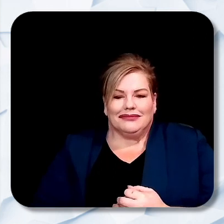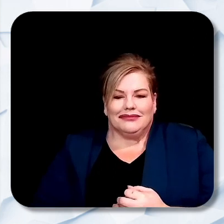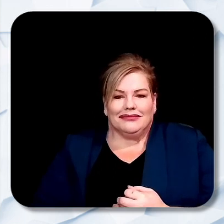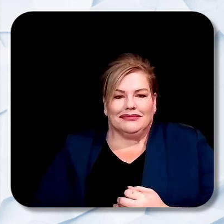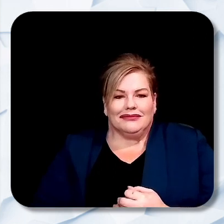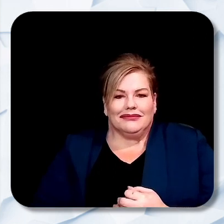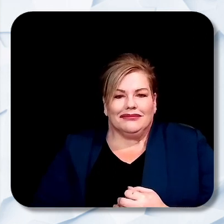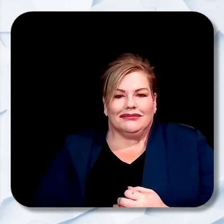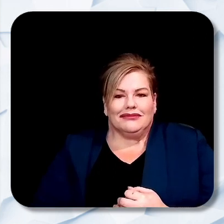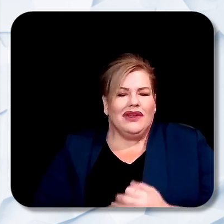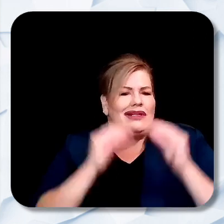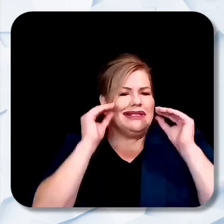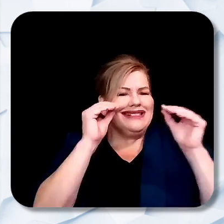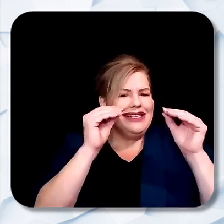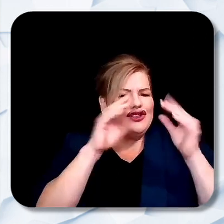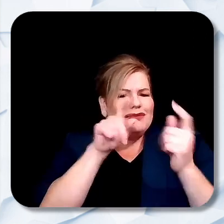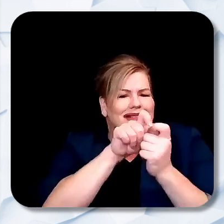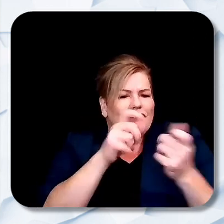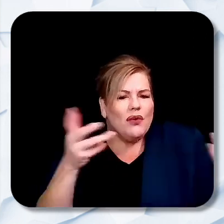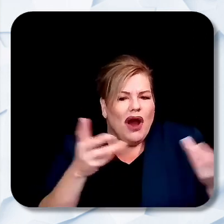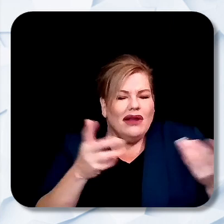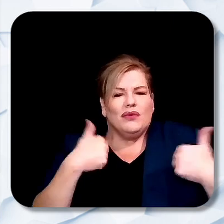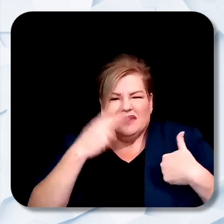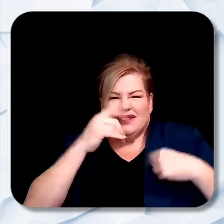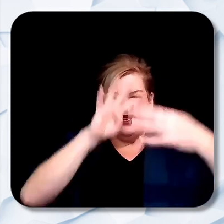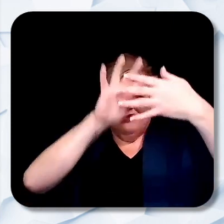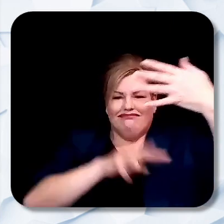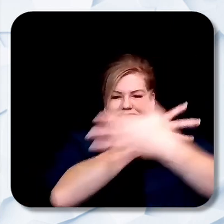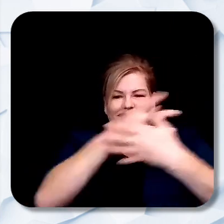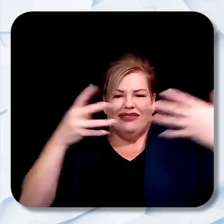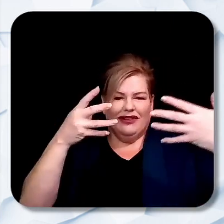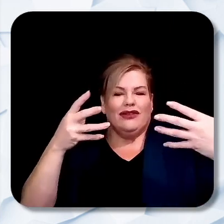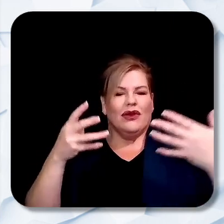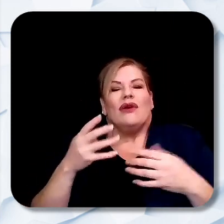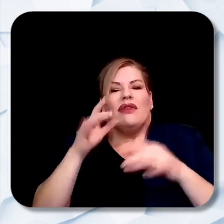So, what do we teach? This is a visual right out of our content standards for health education. If